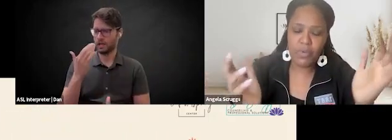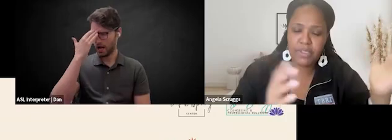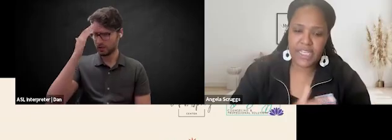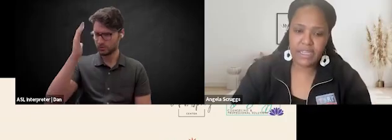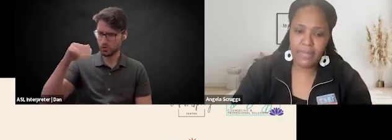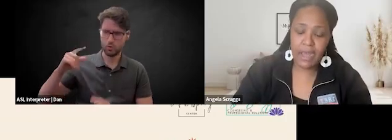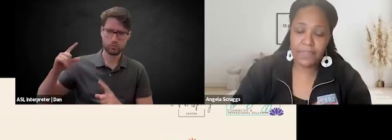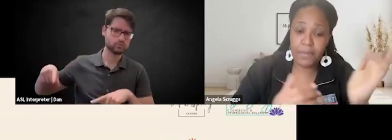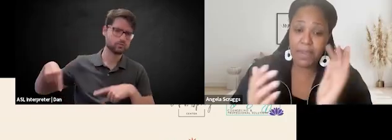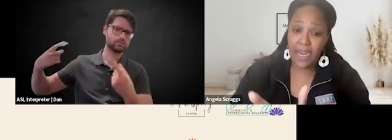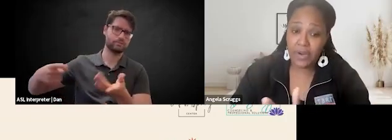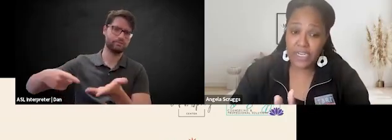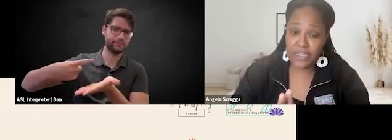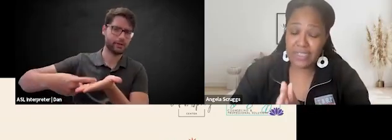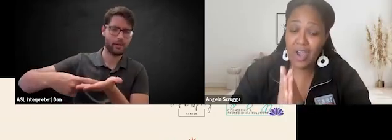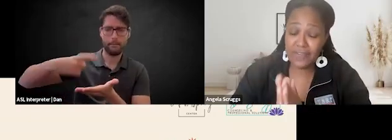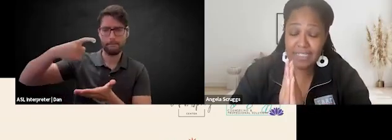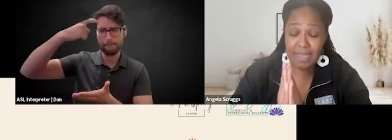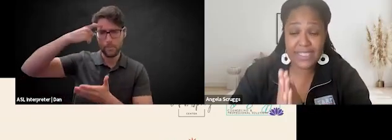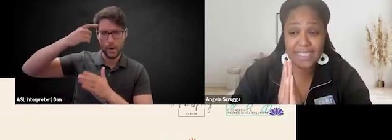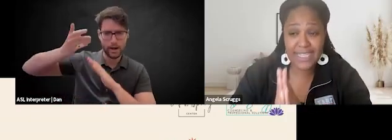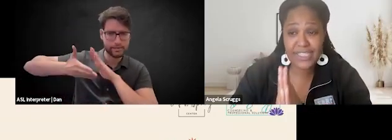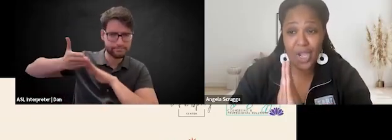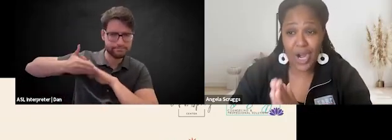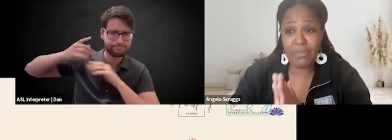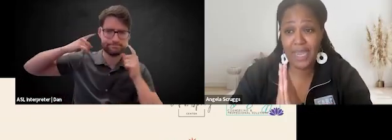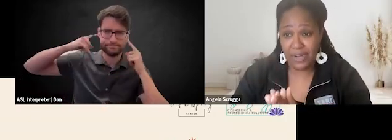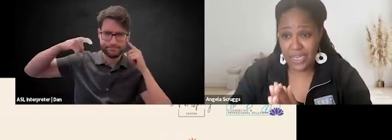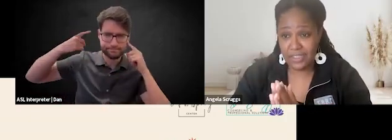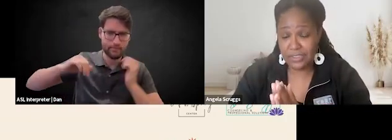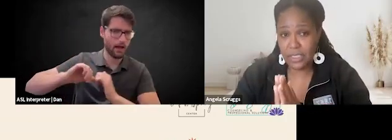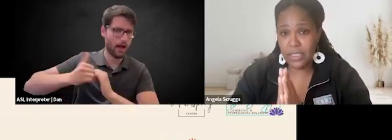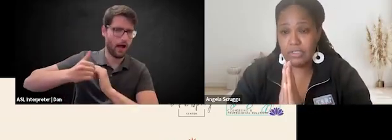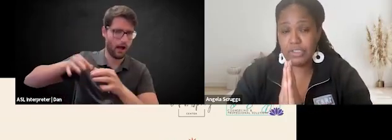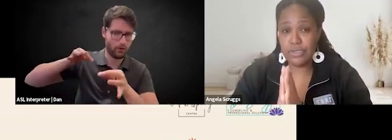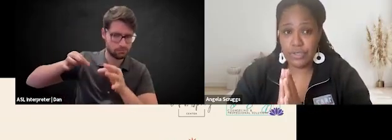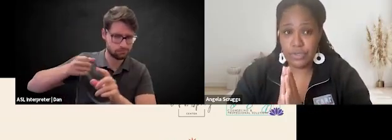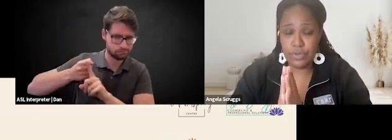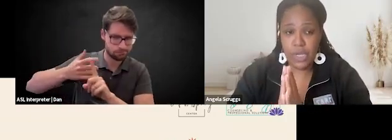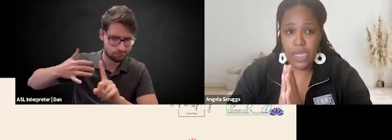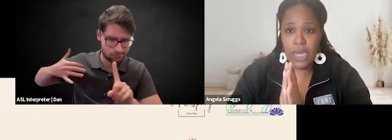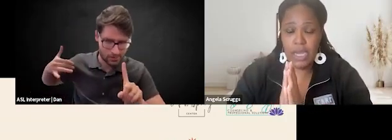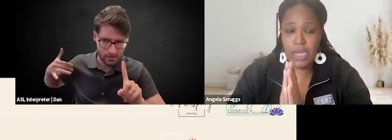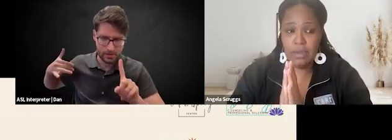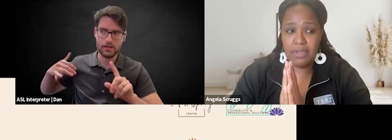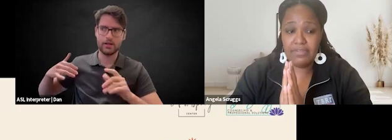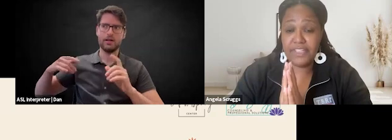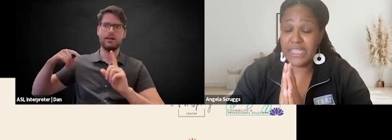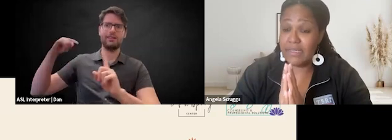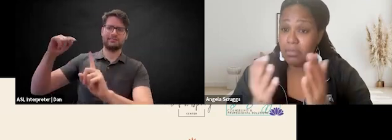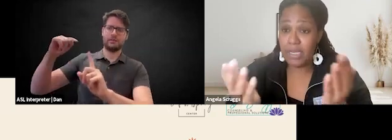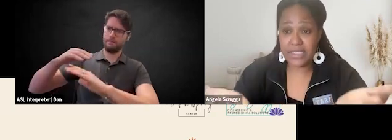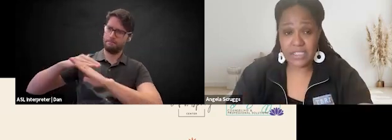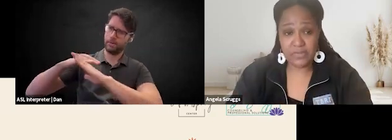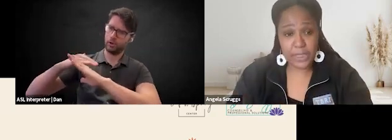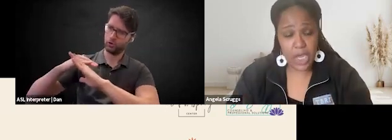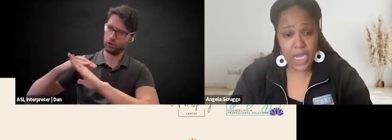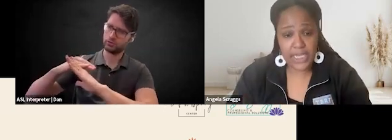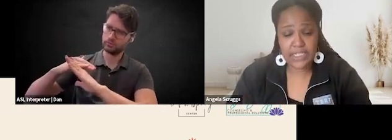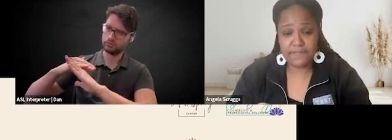But when we think about the barriers, oftentimes these are barriers to, um... feeling a sense of belonging,